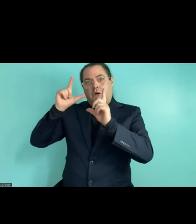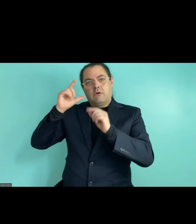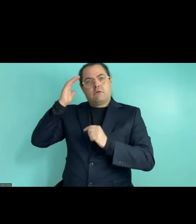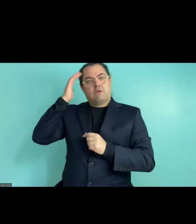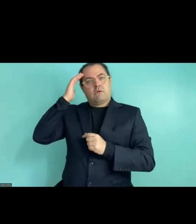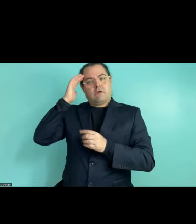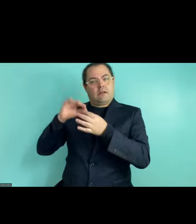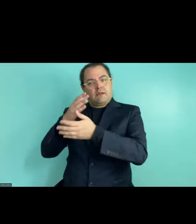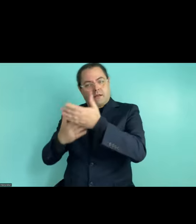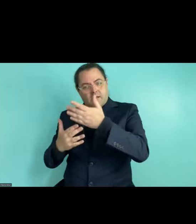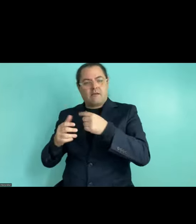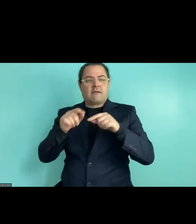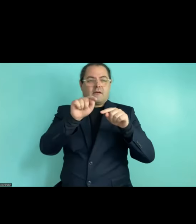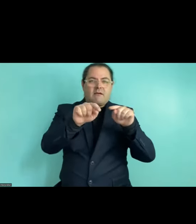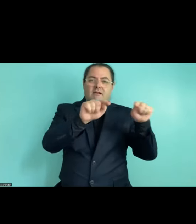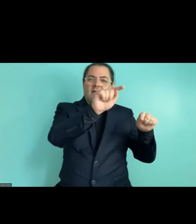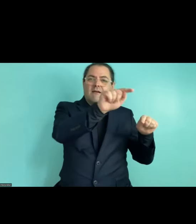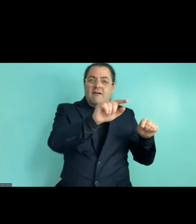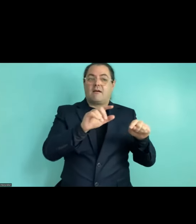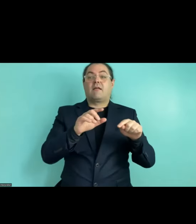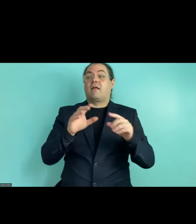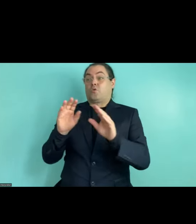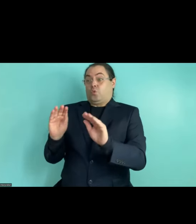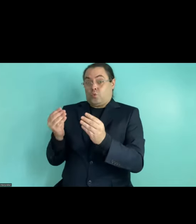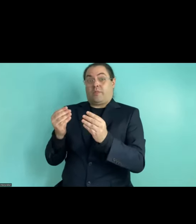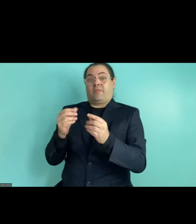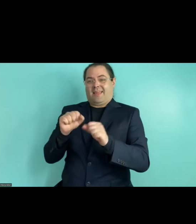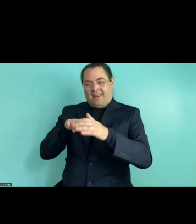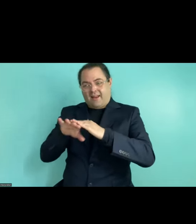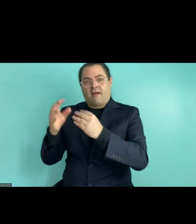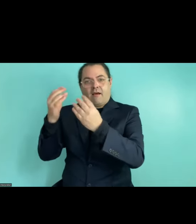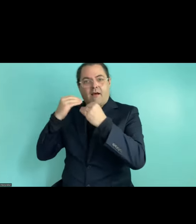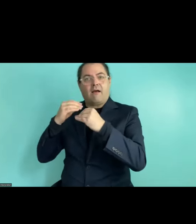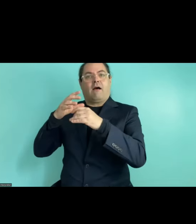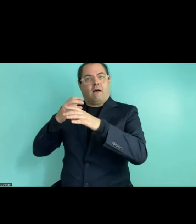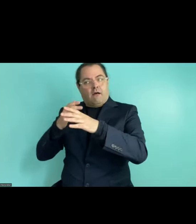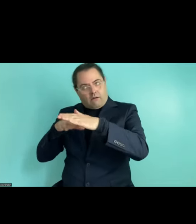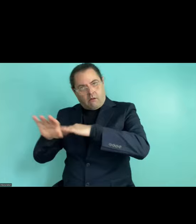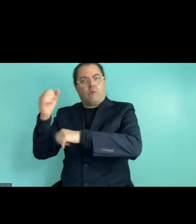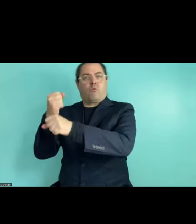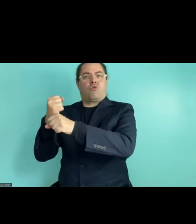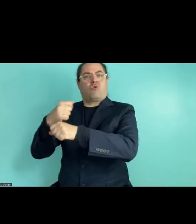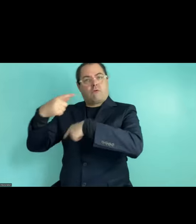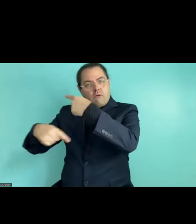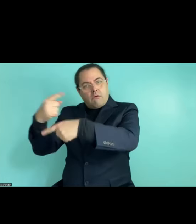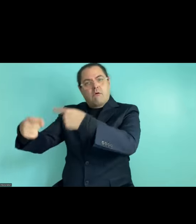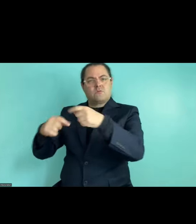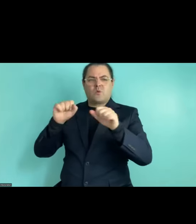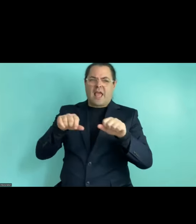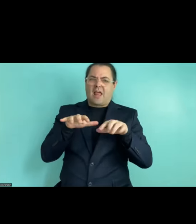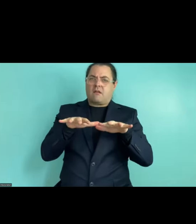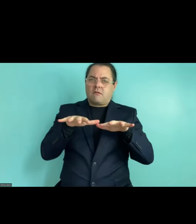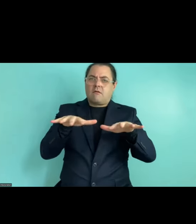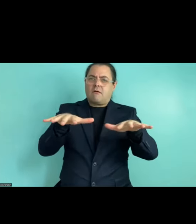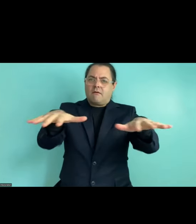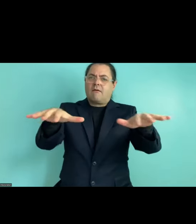in Africa that it is possible to to open up jobs for companies to convert it to personally